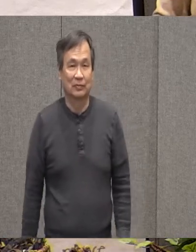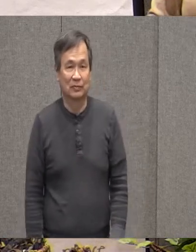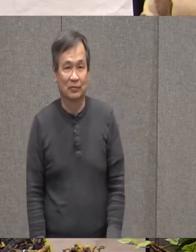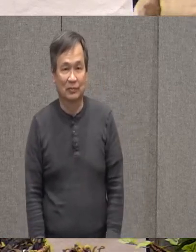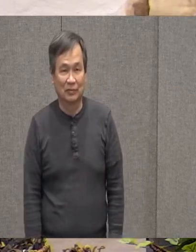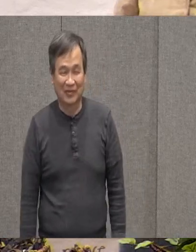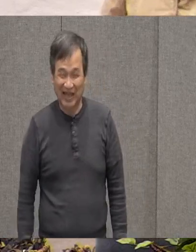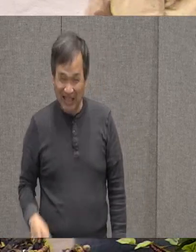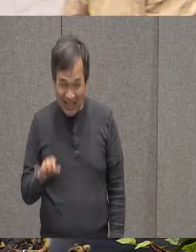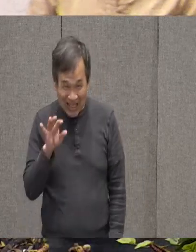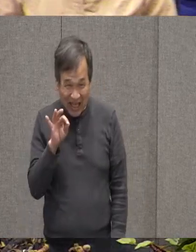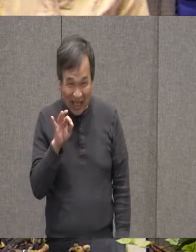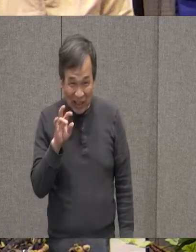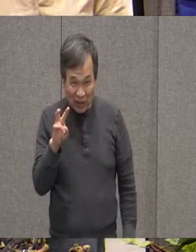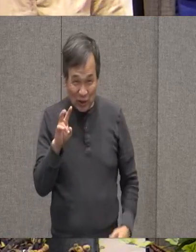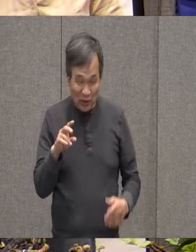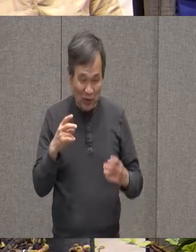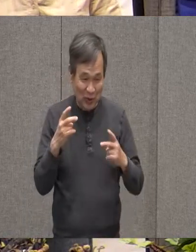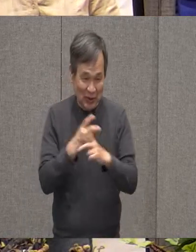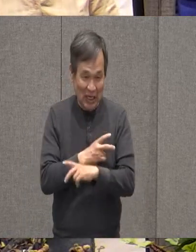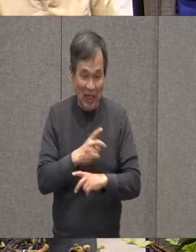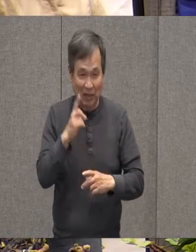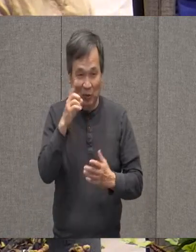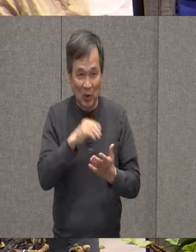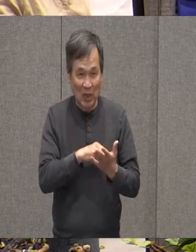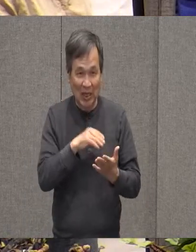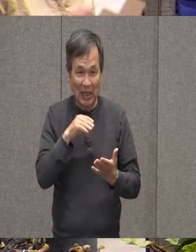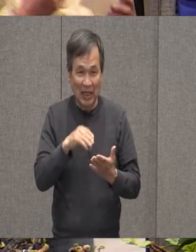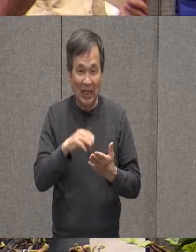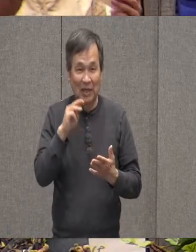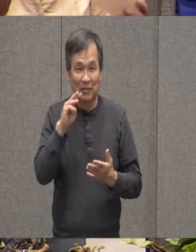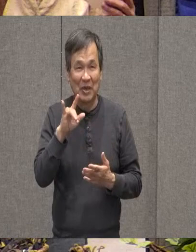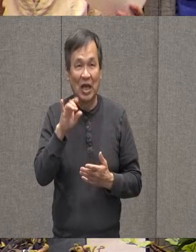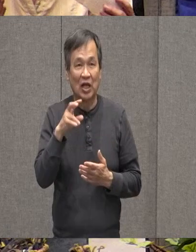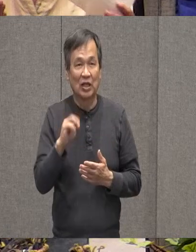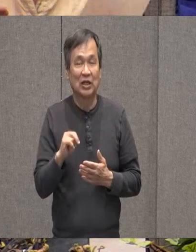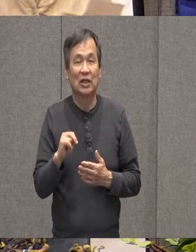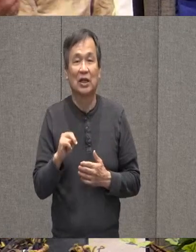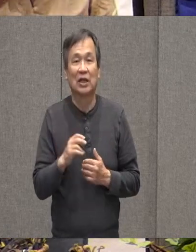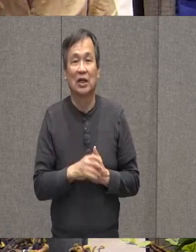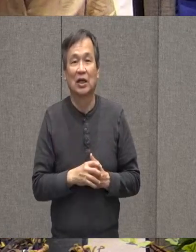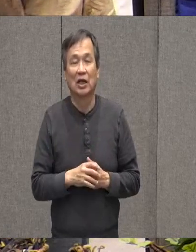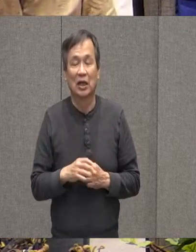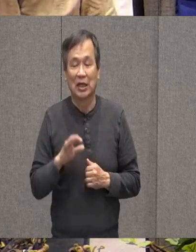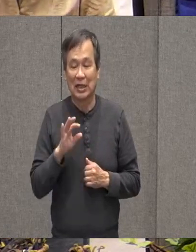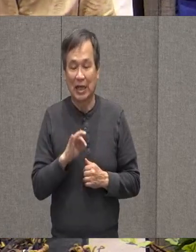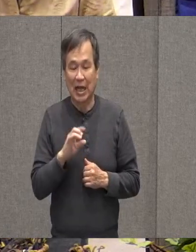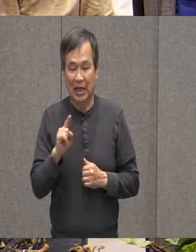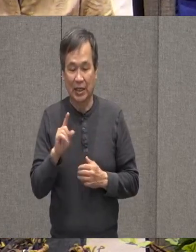92 times 1 million right. 91 million dollars more than 1 million